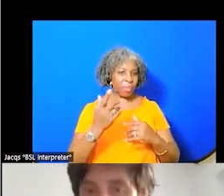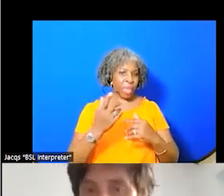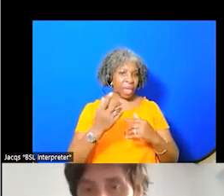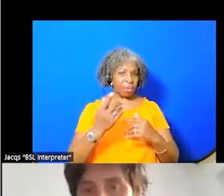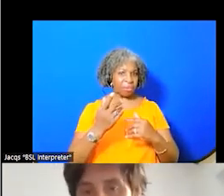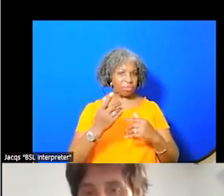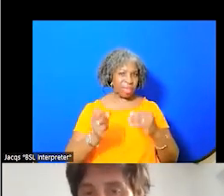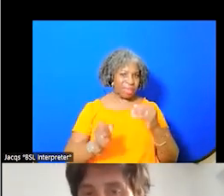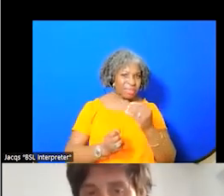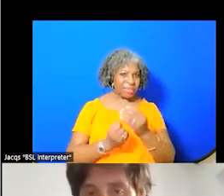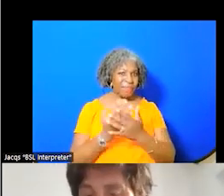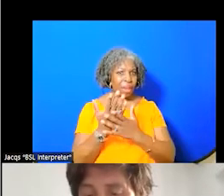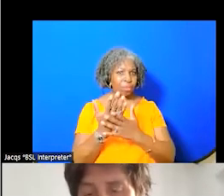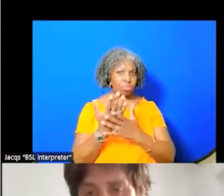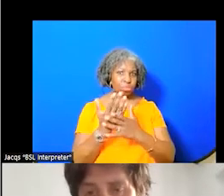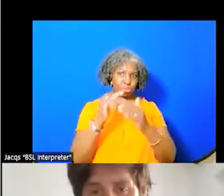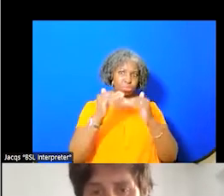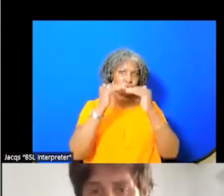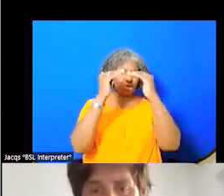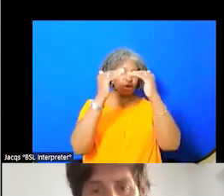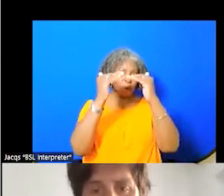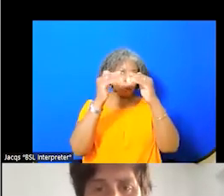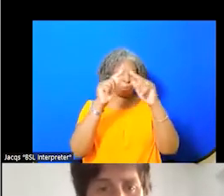So, it's like building these layers across on top of infrastructure.